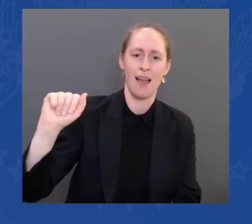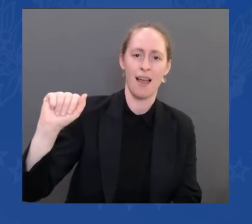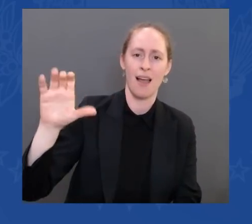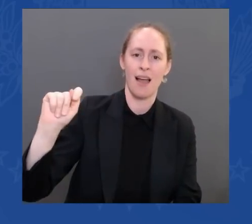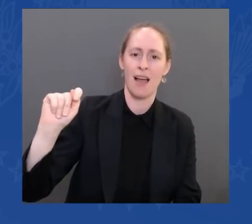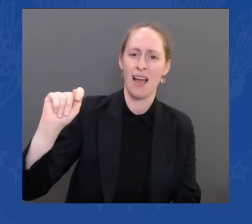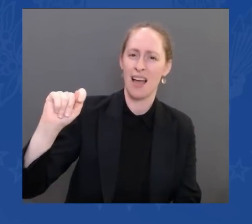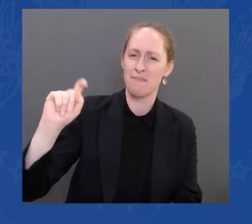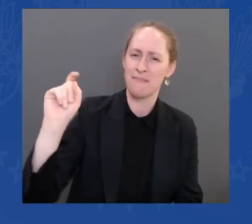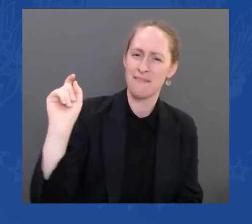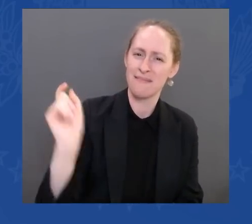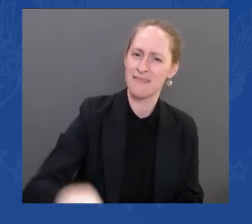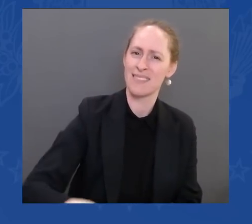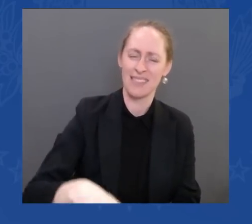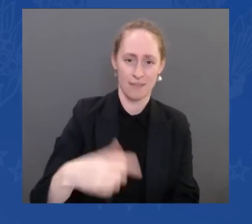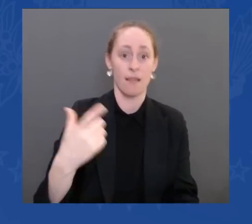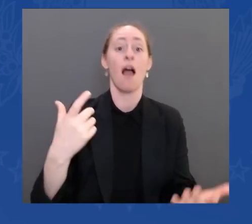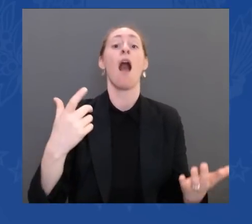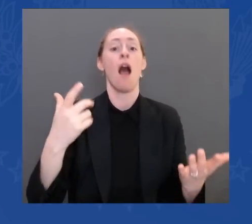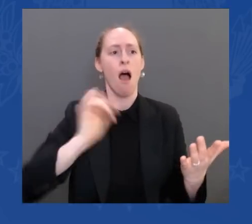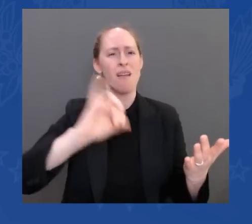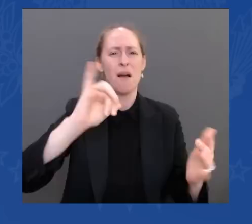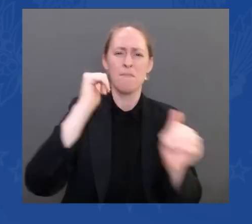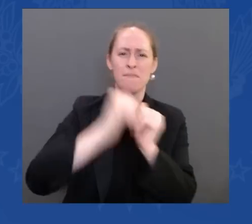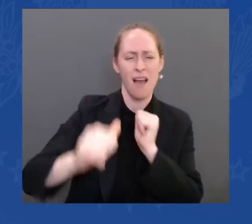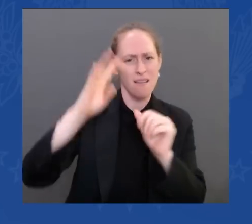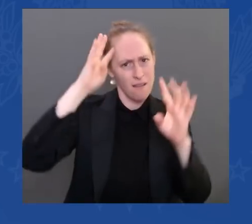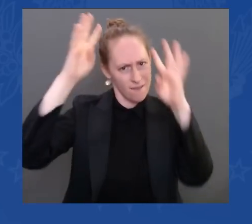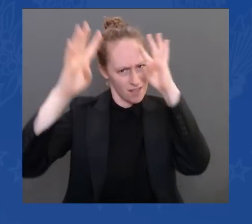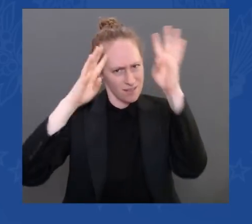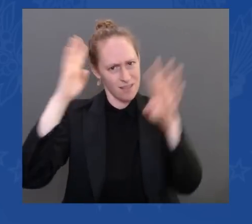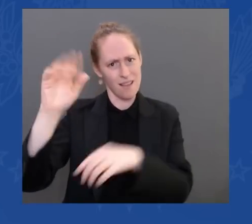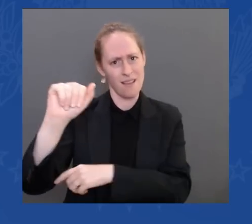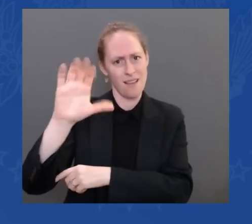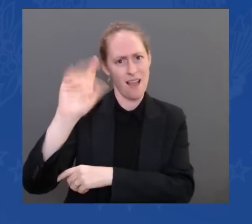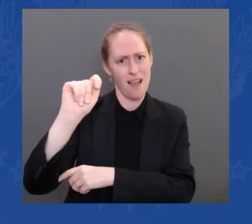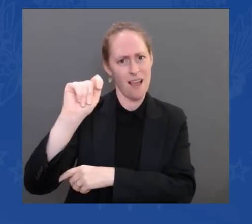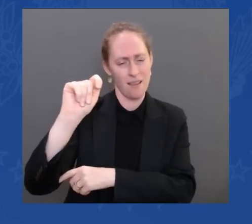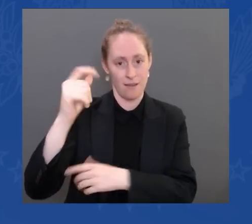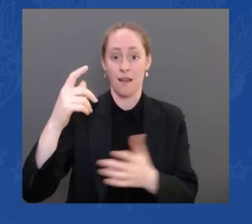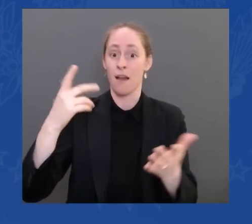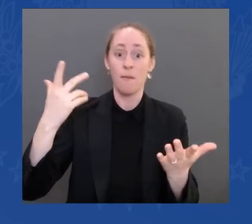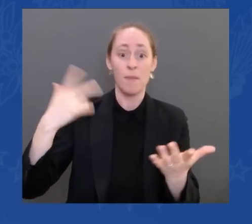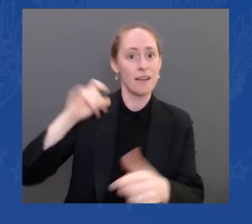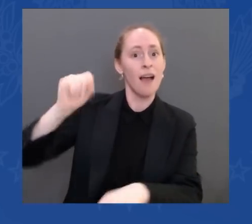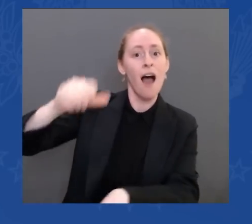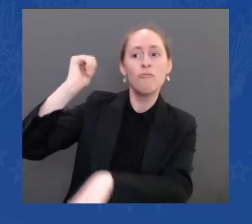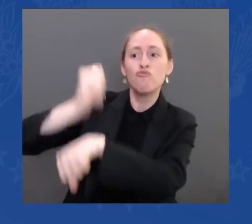There is something we have to focus on and something I've focused on from my earliest days of our administration: